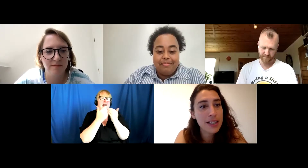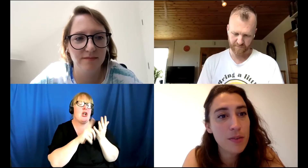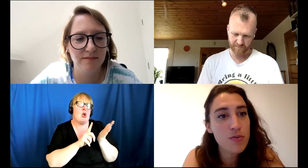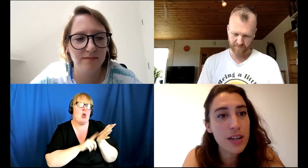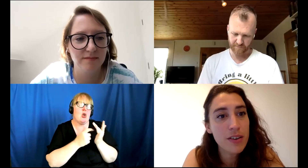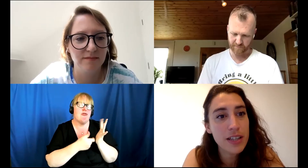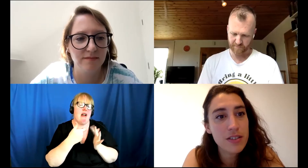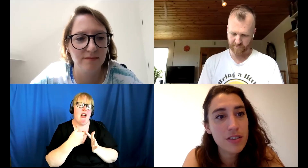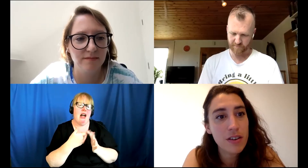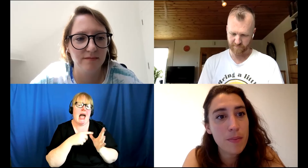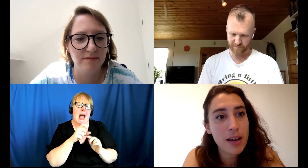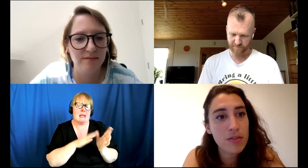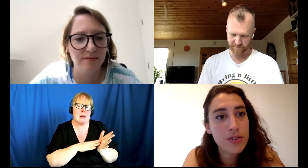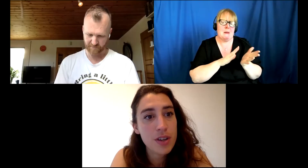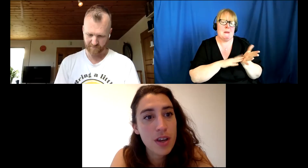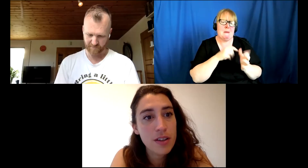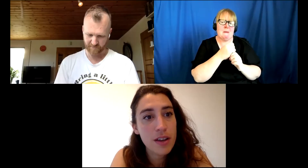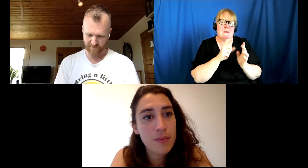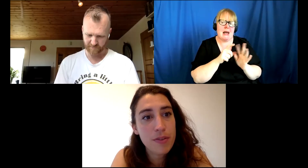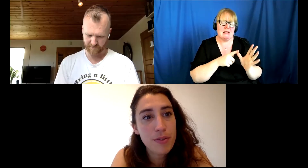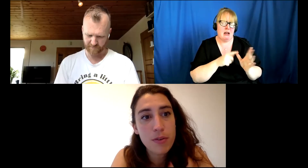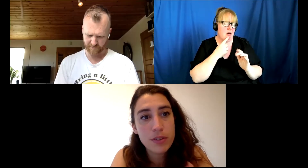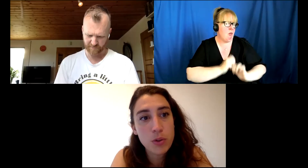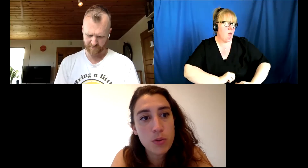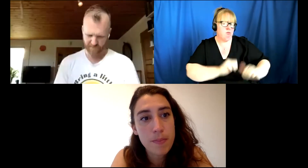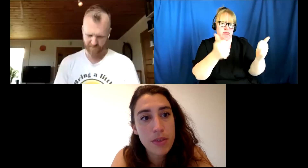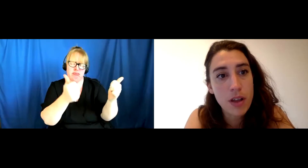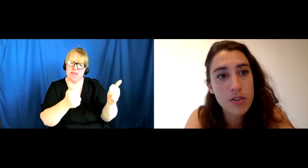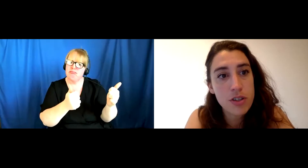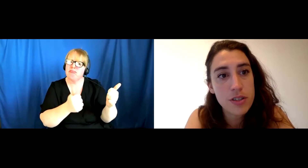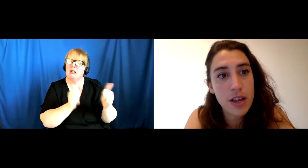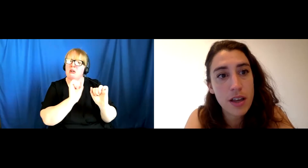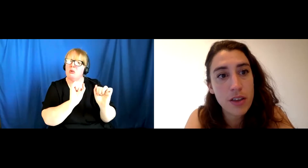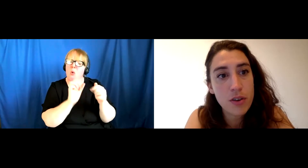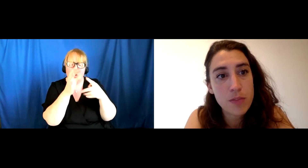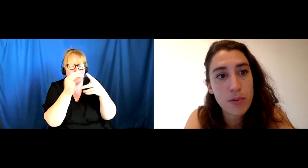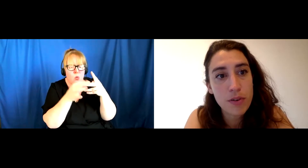That was really great to hear about the tools and methodologies that you explore